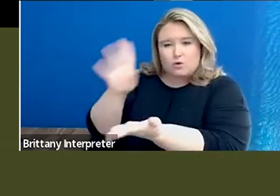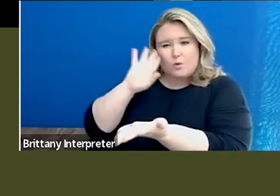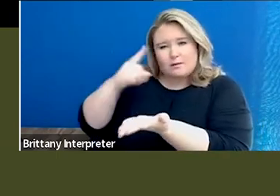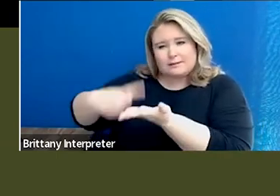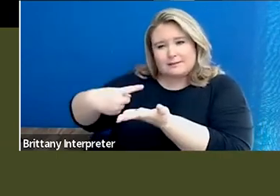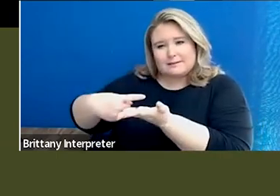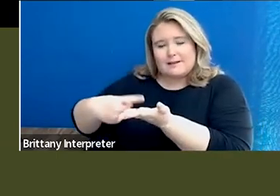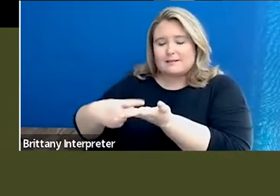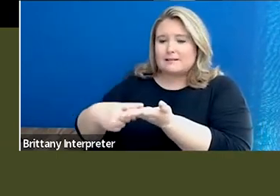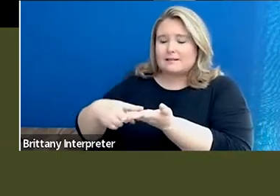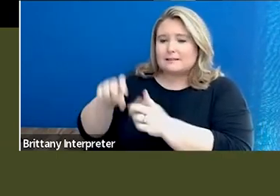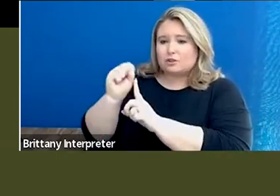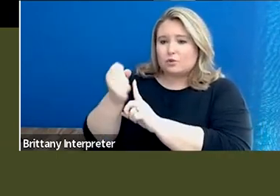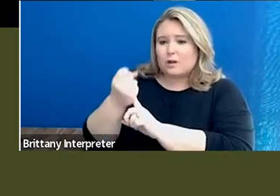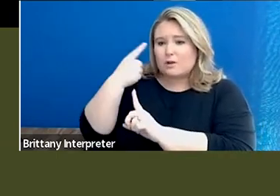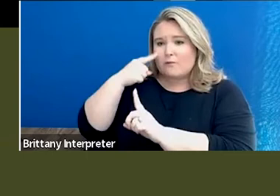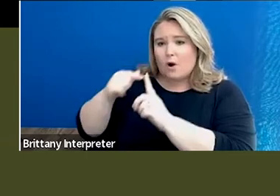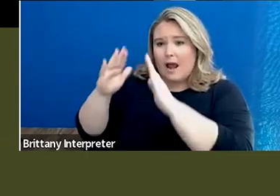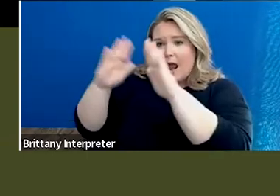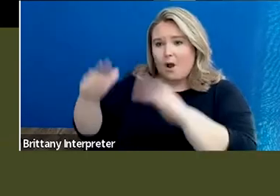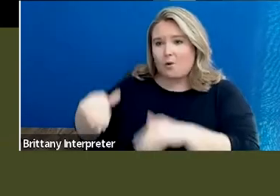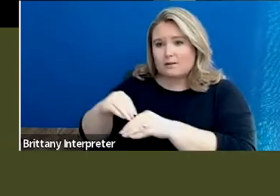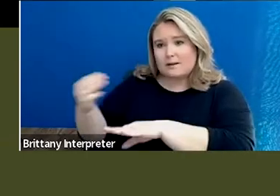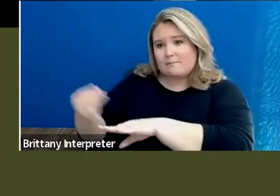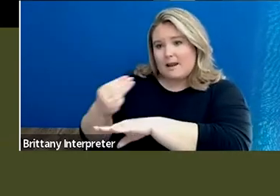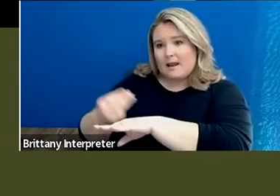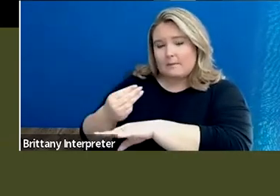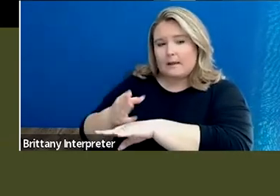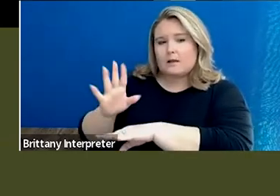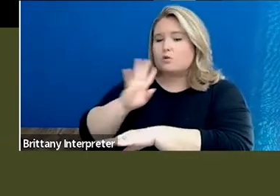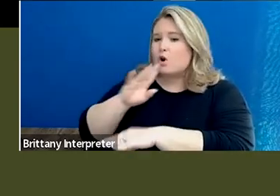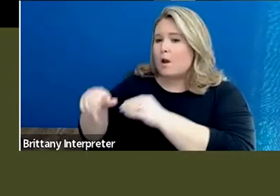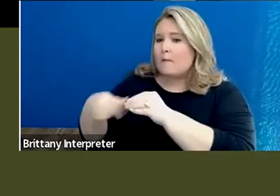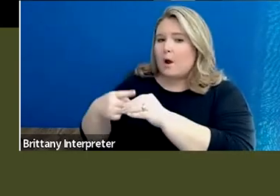and a project that her organization is working on called the Tenant Bill of Rights.